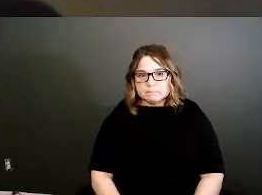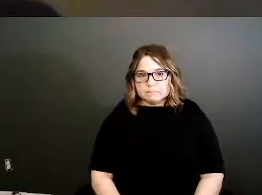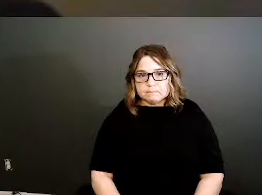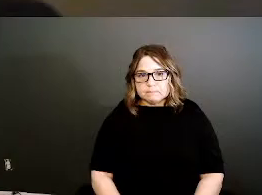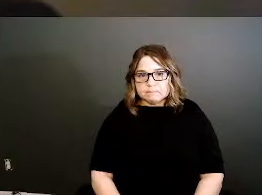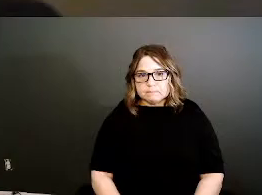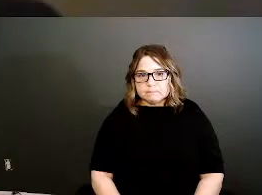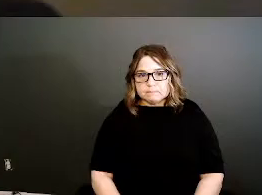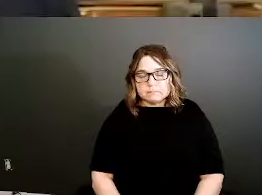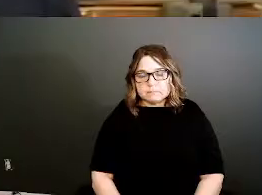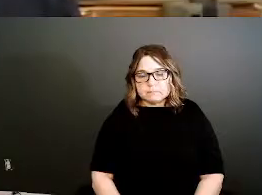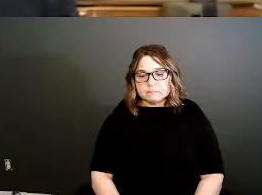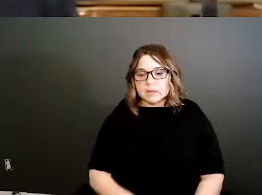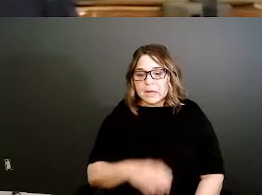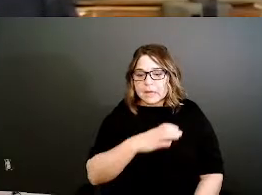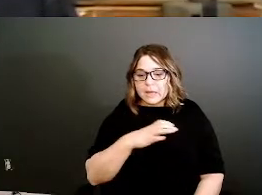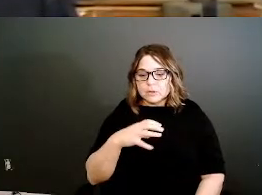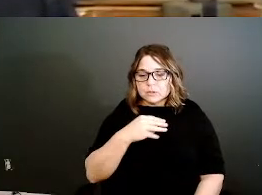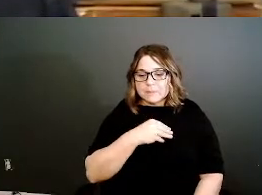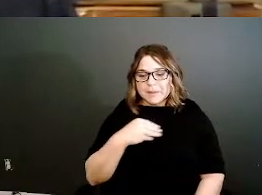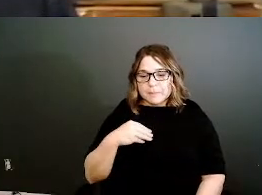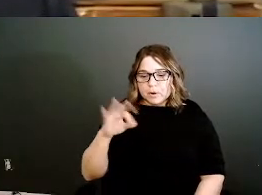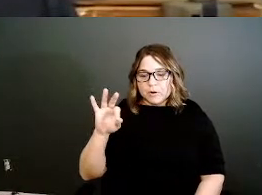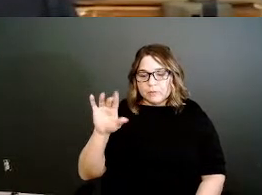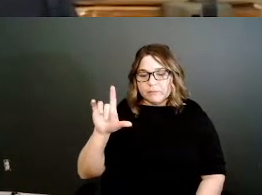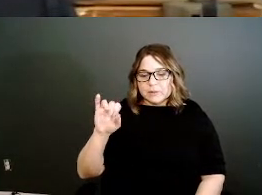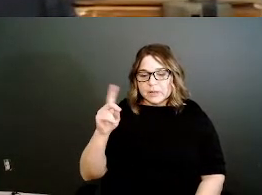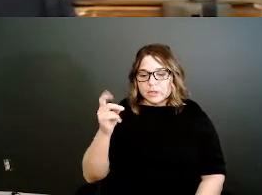I WILL BE VOTING YES, SOMEWHAT RELUCTANTLY, ON THIS BUDGET RESOLUTION.